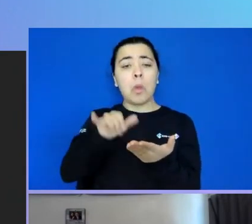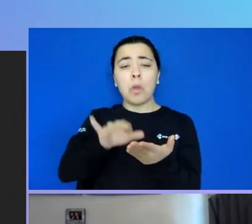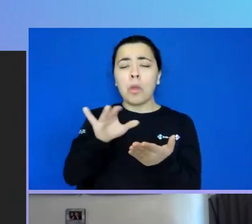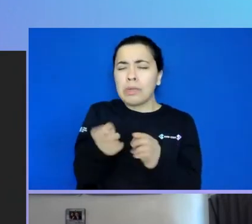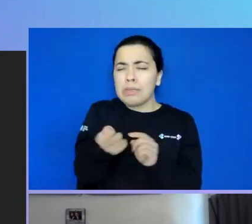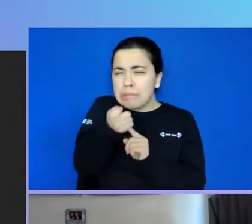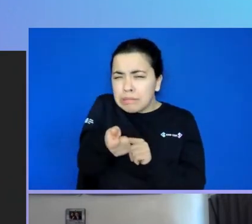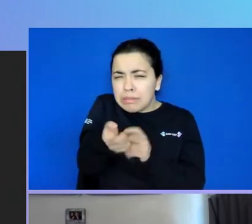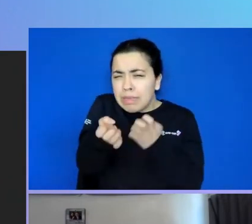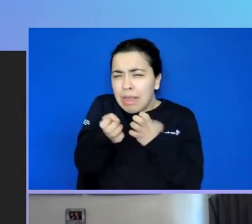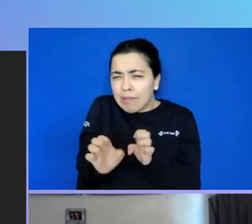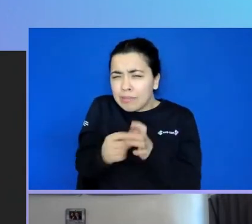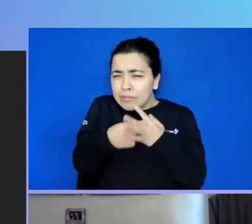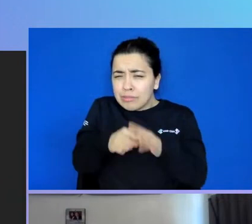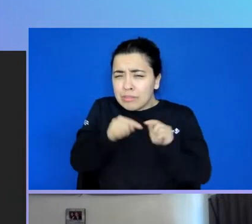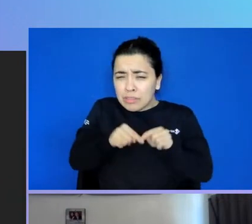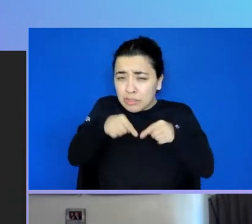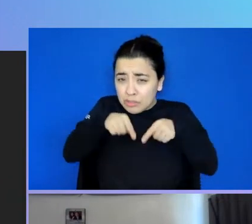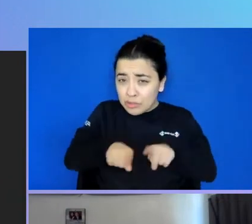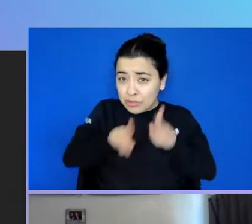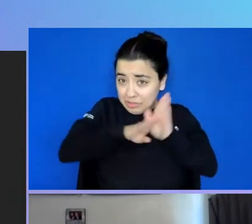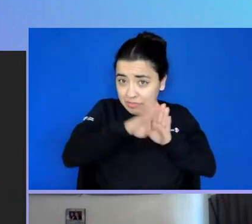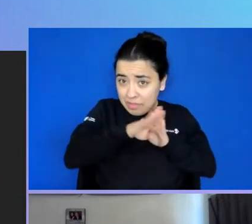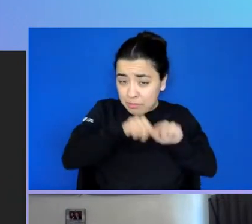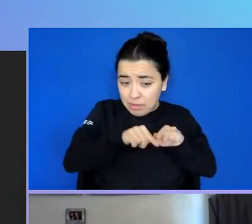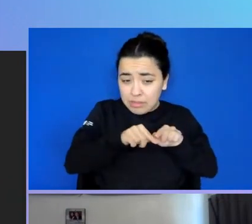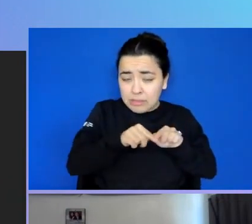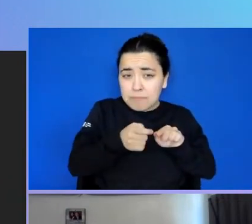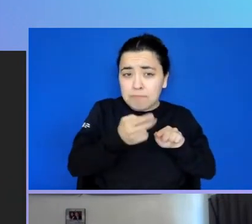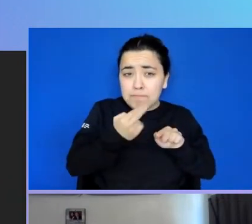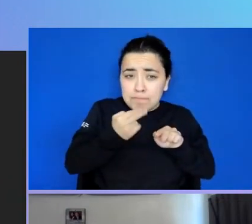bit more extra effort during development without having the